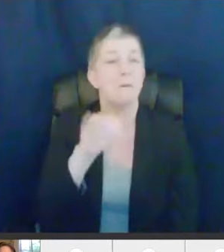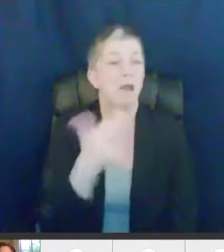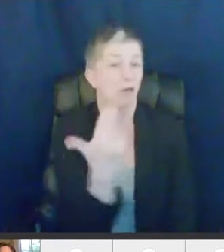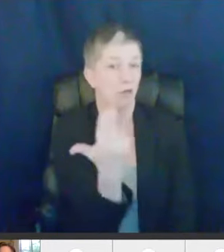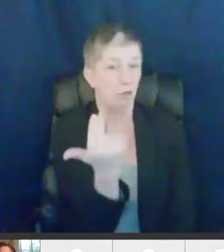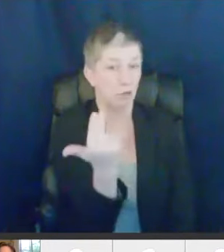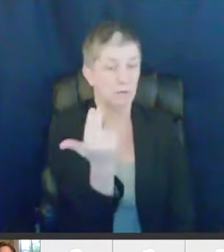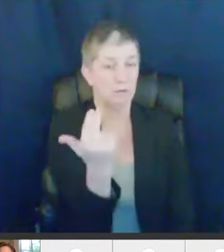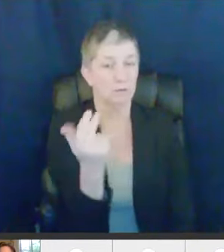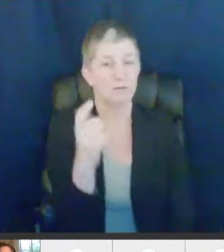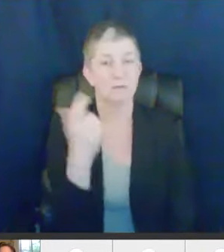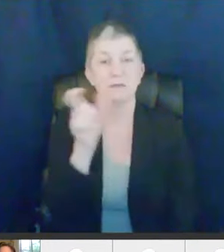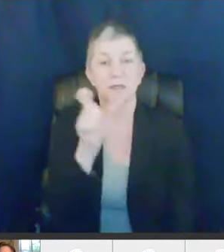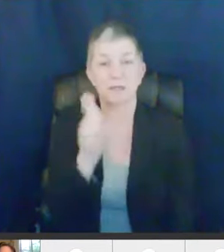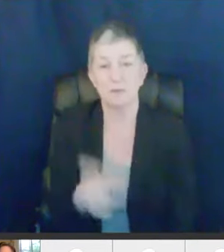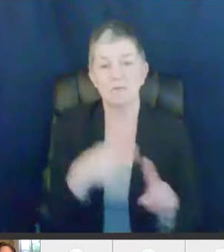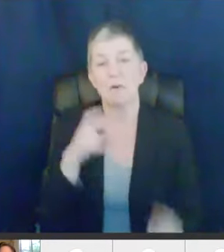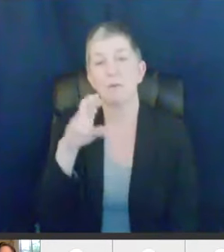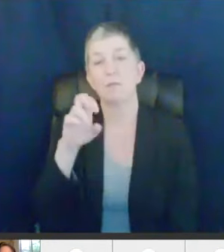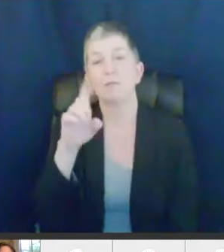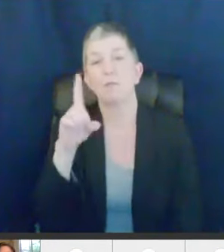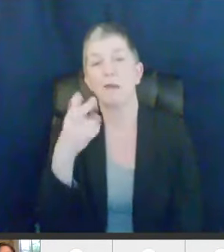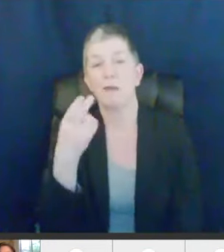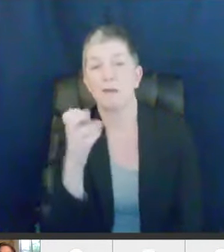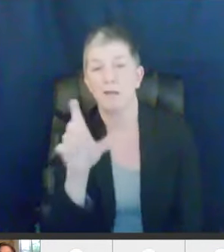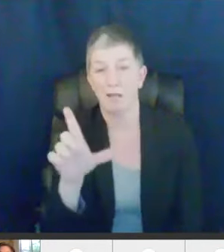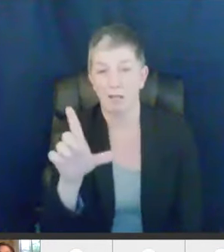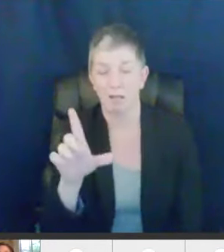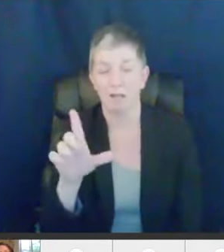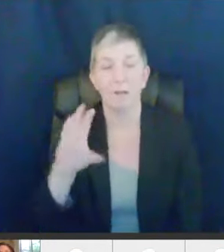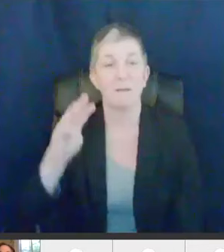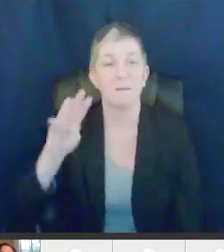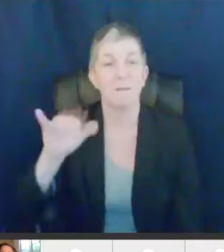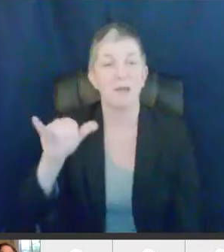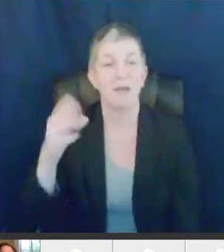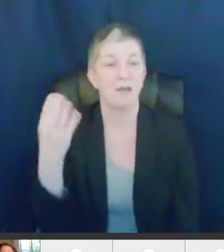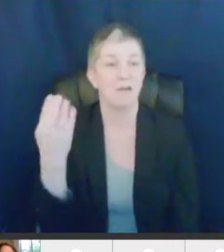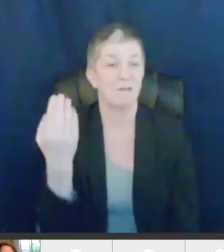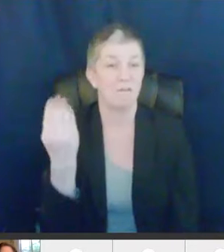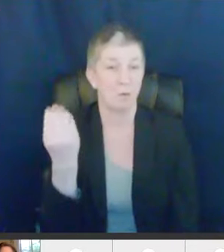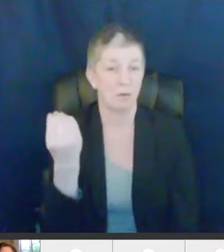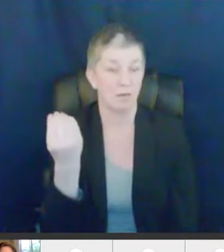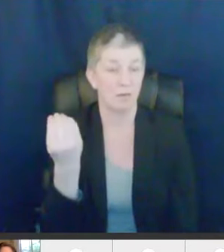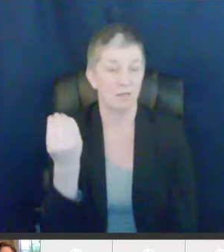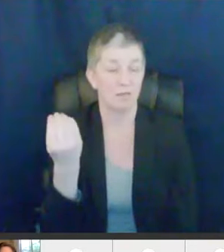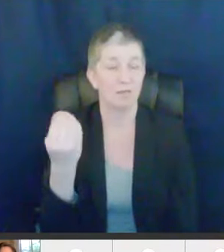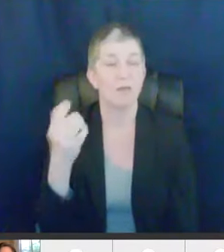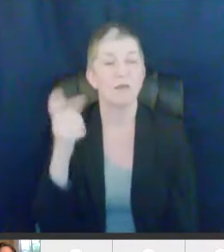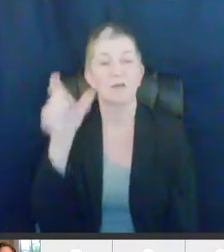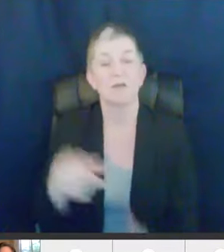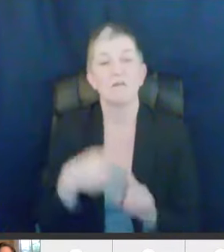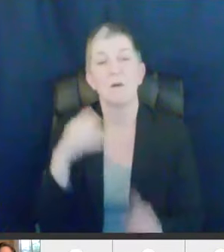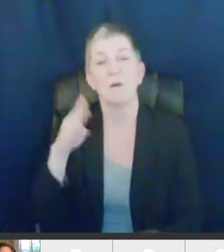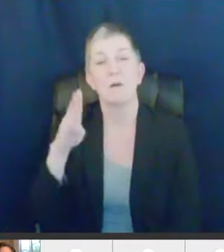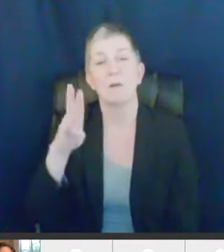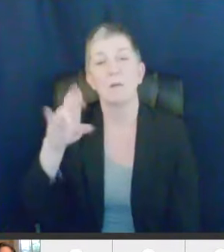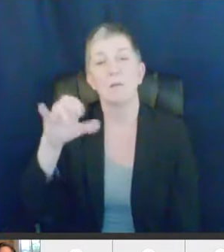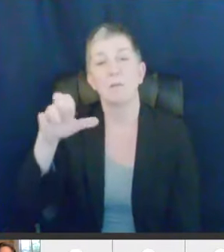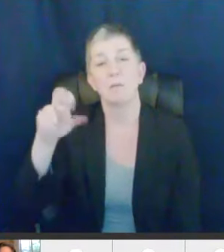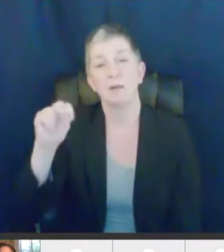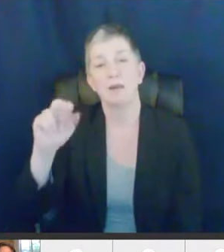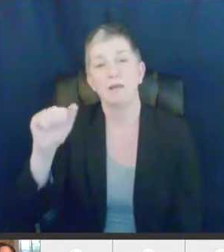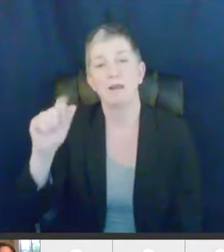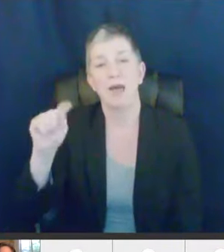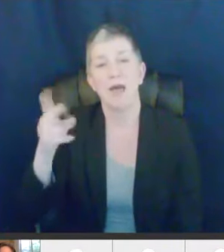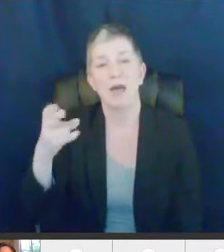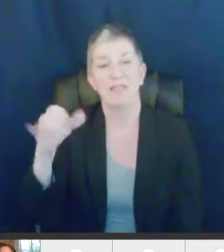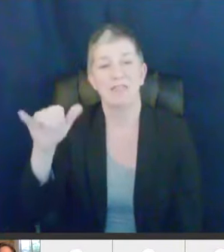on may the 14th an individual from Bryn Athyn May the 15th a second individual